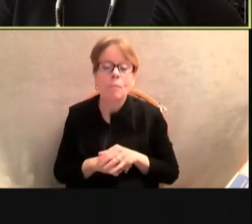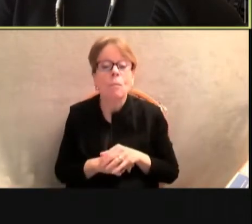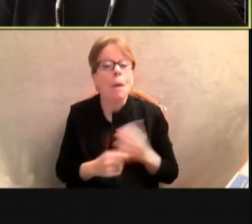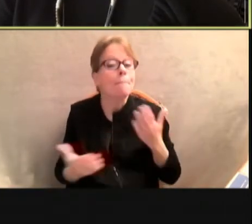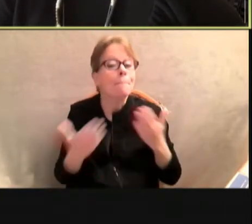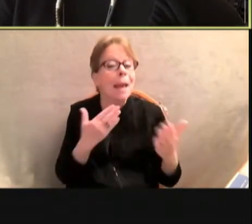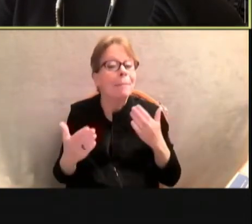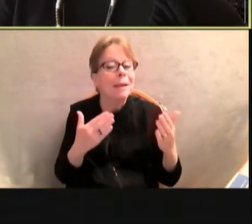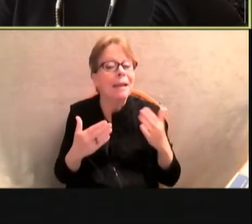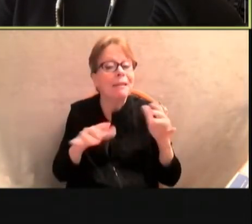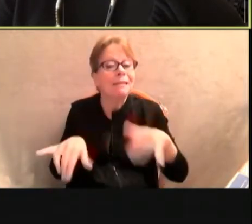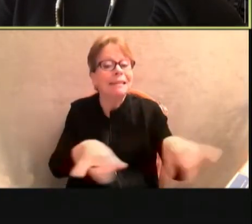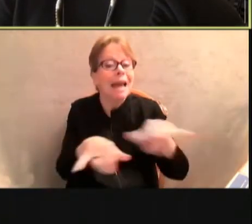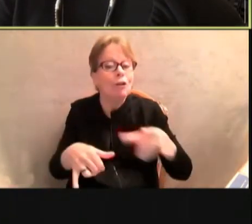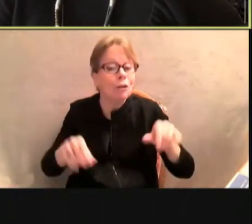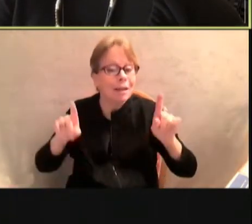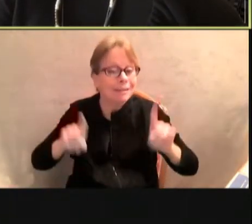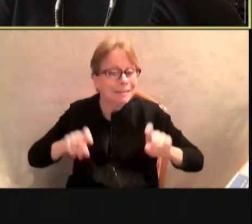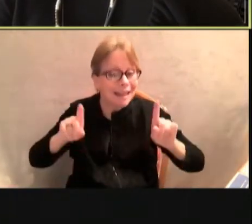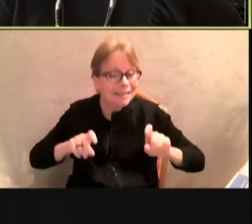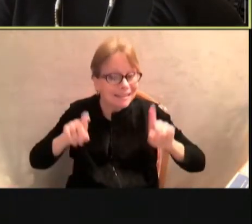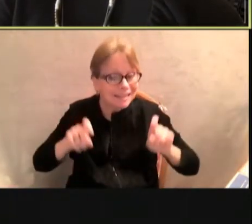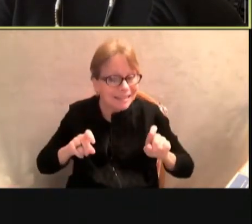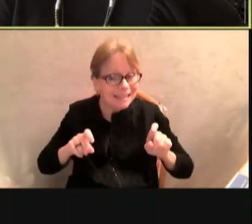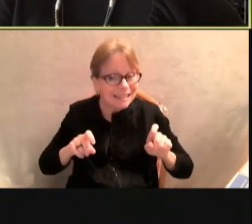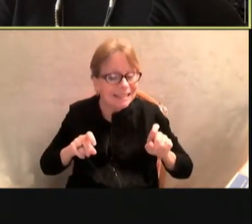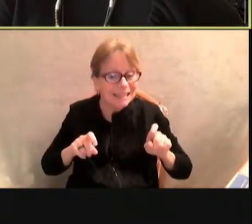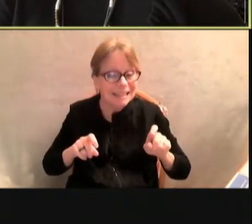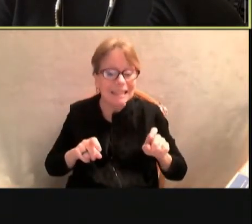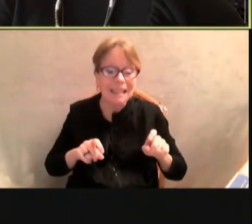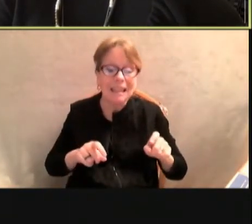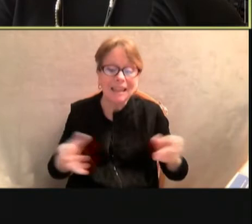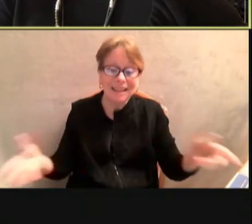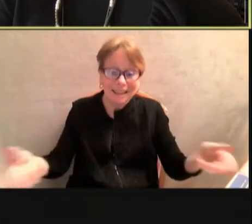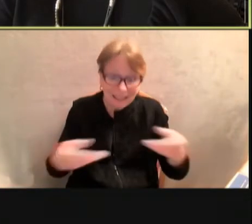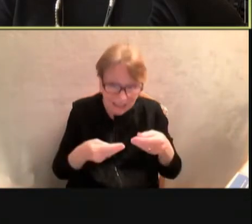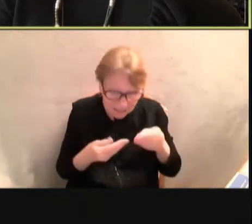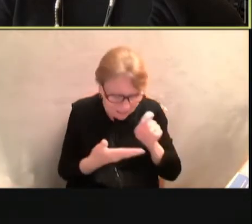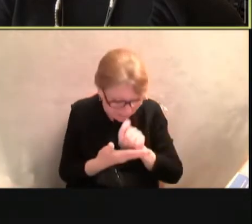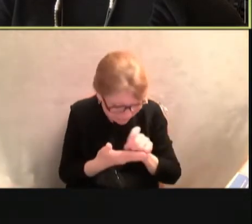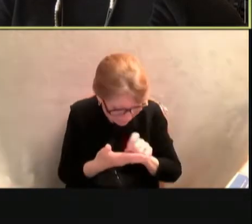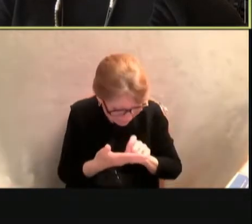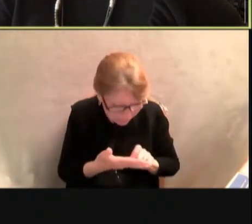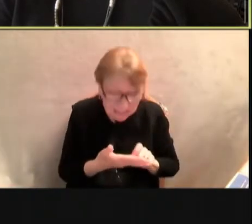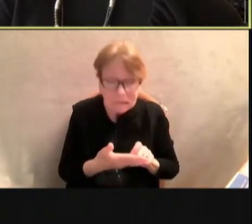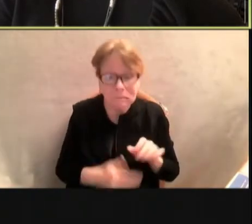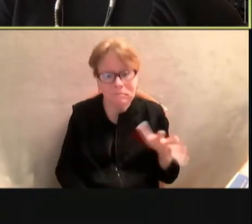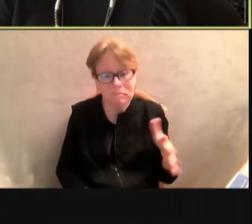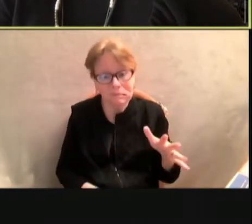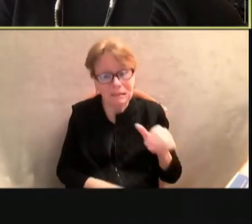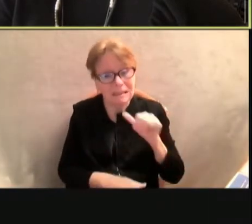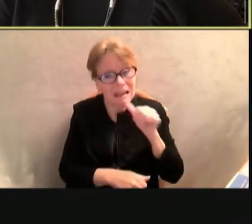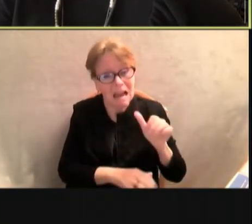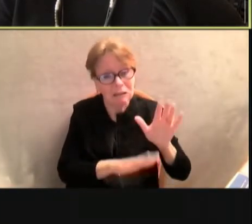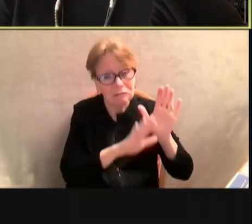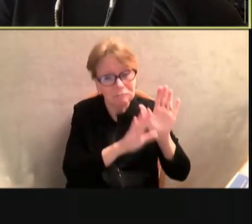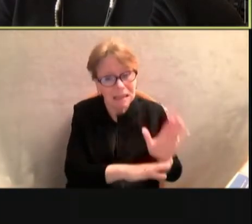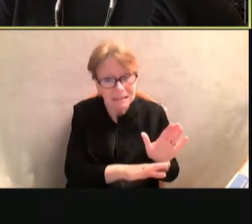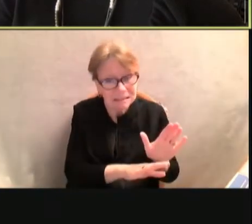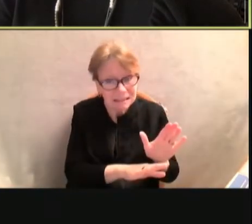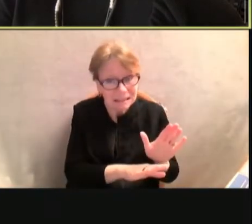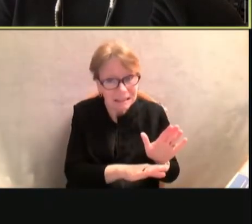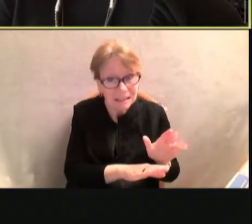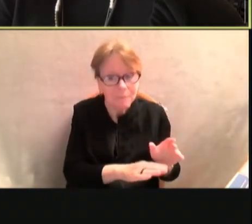able to demonstrate in school versus on a standardized exam where there's a very controlled